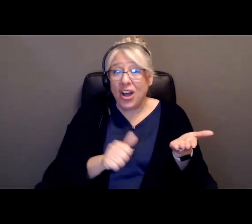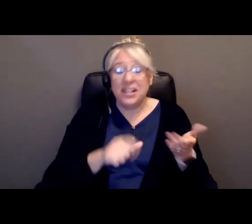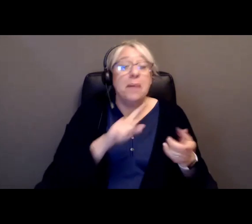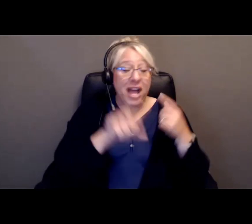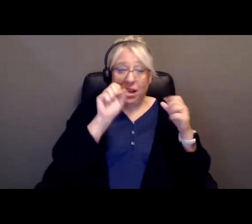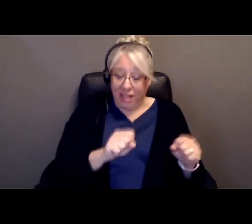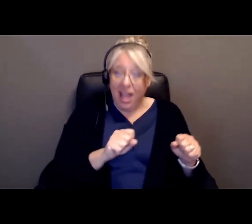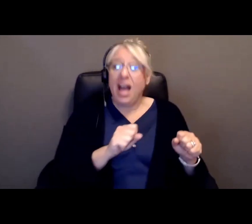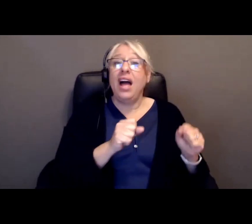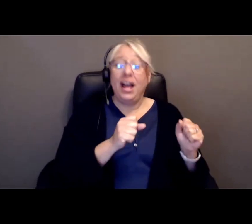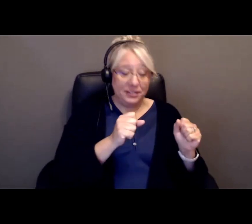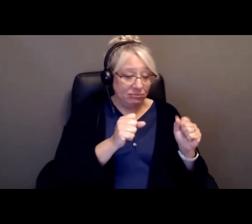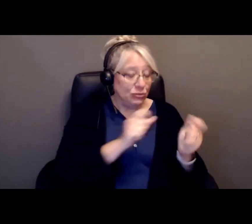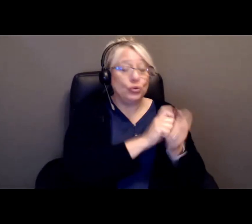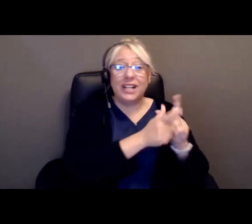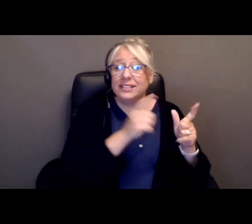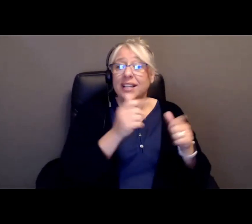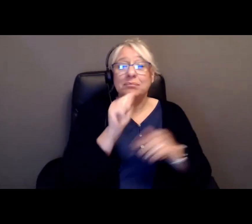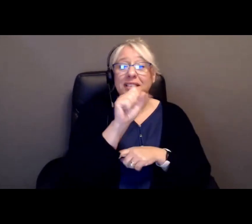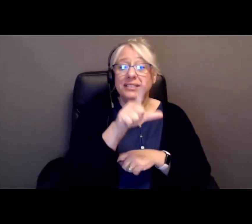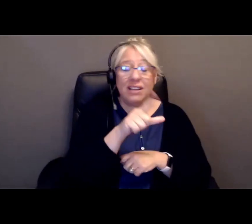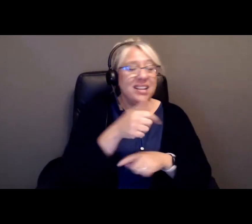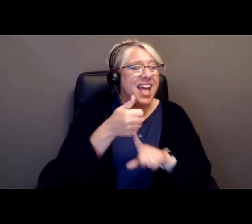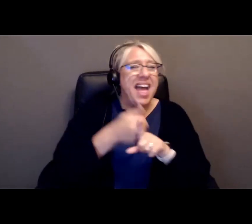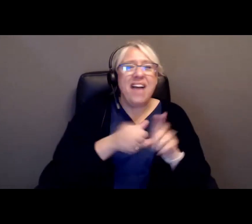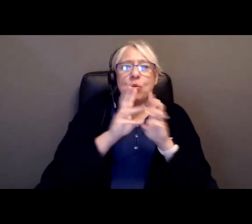And every workshop we attend, there's people from -- there was one workshop, there was over